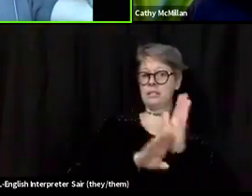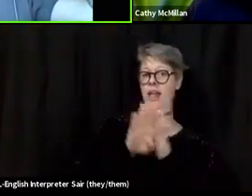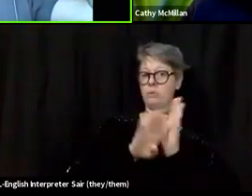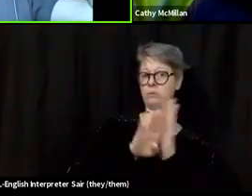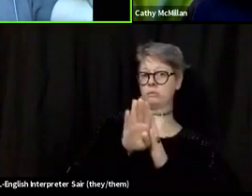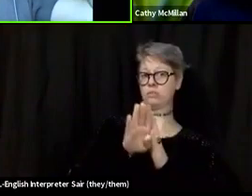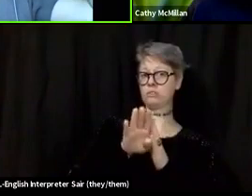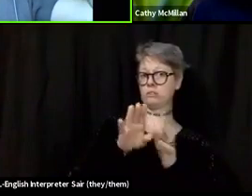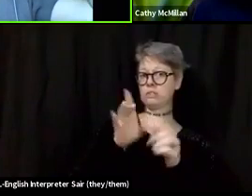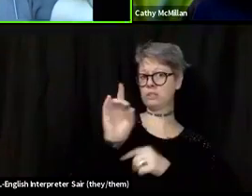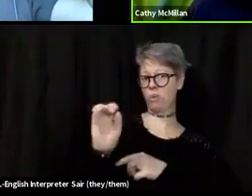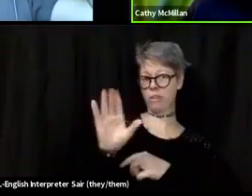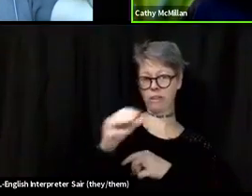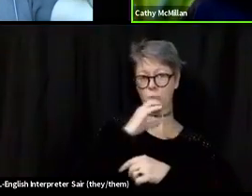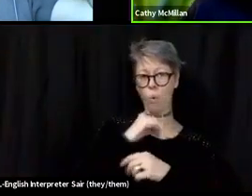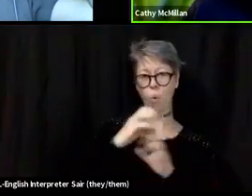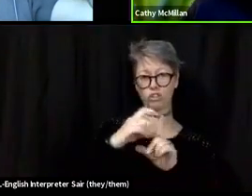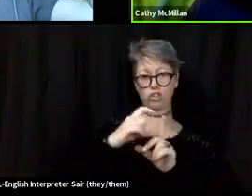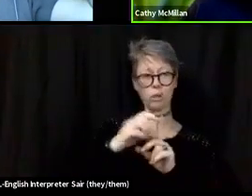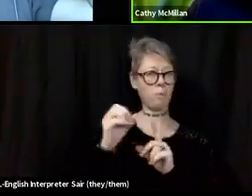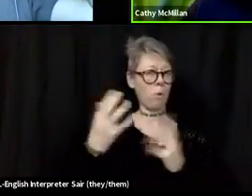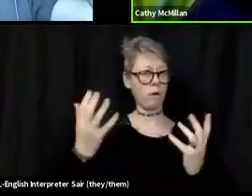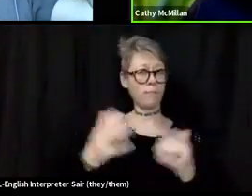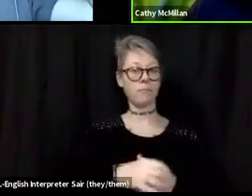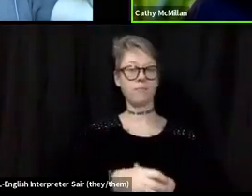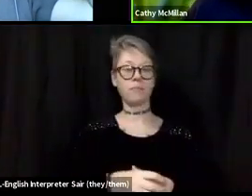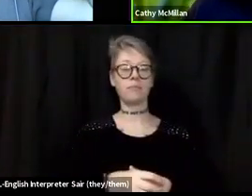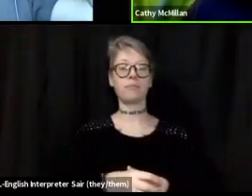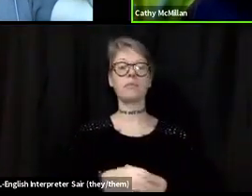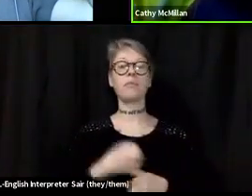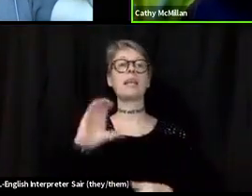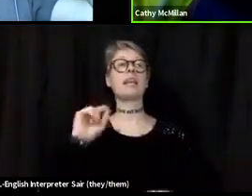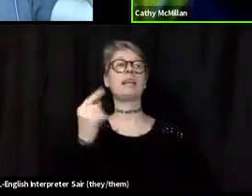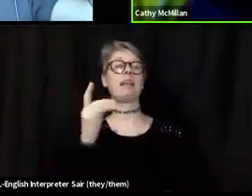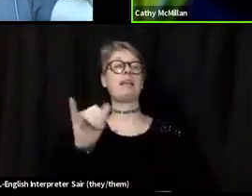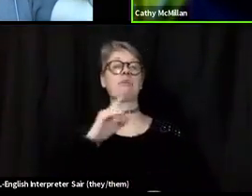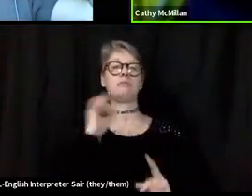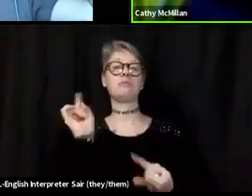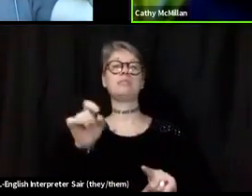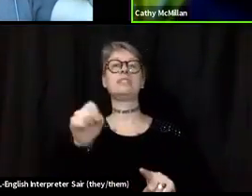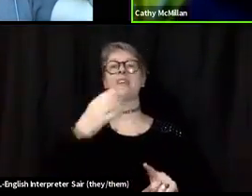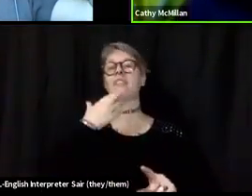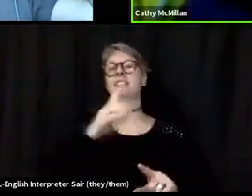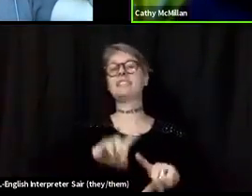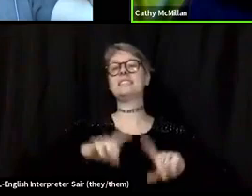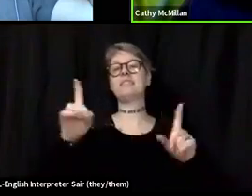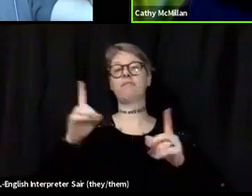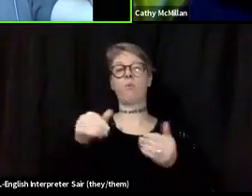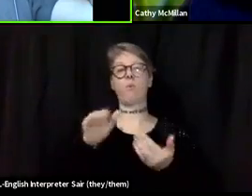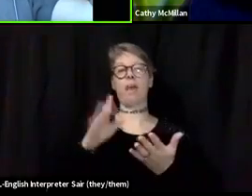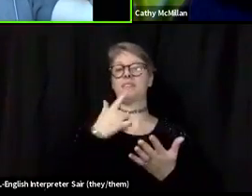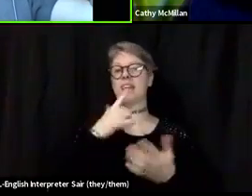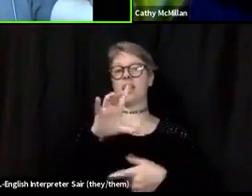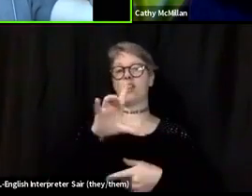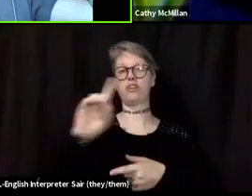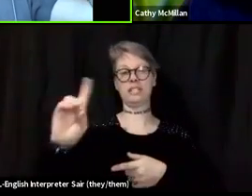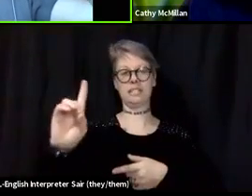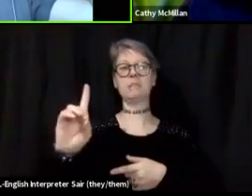disorders that like an old term. Know it yet Know it, yes, it's another it's it, yes, it's another, it's another way of saying.